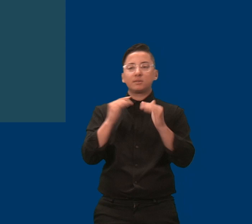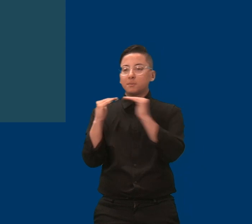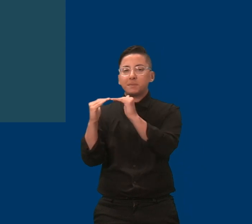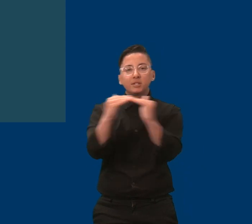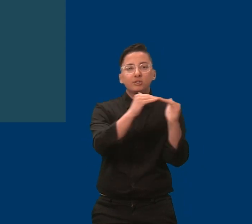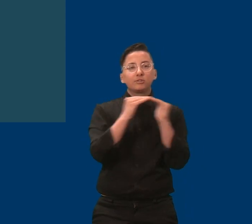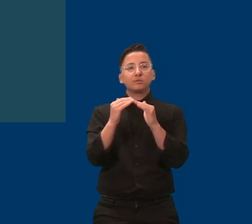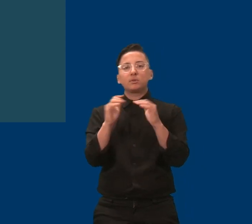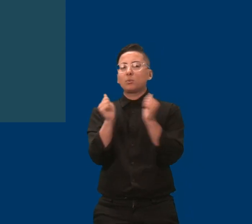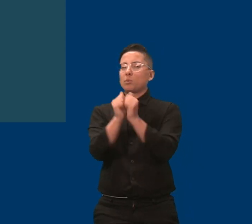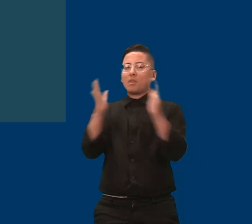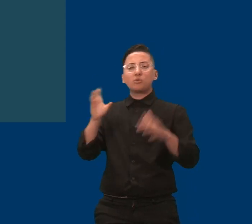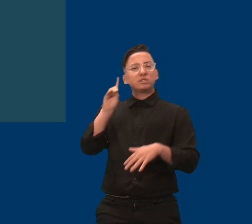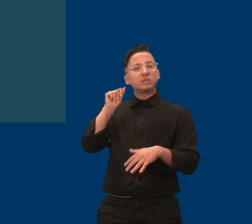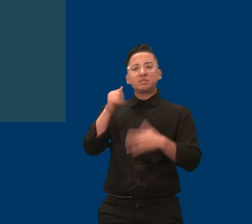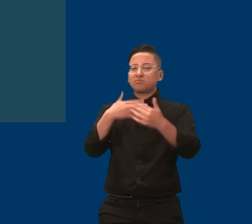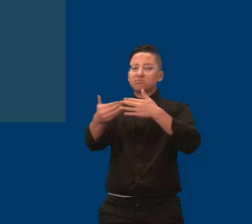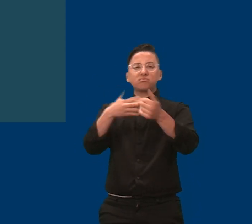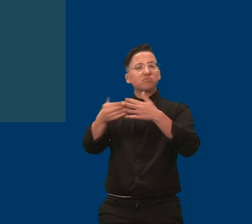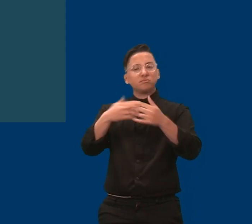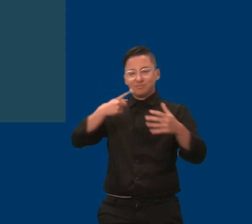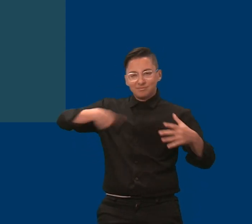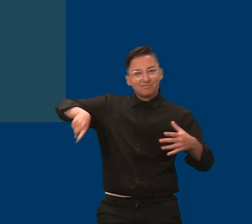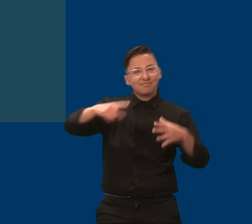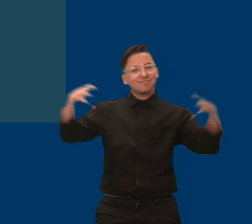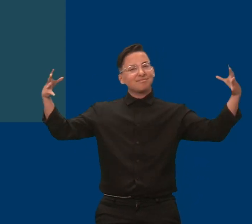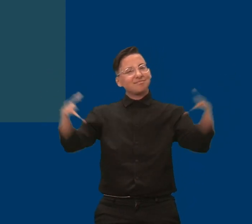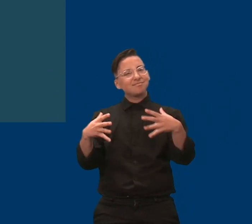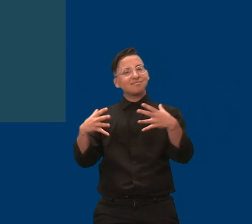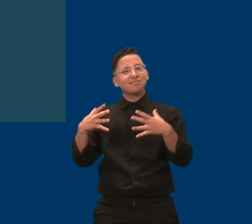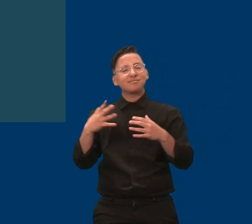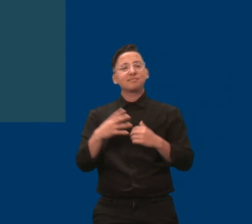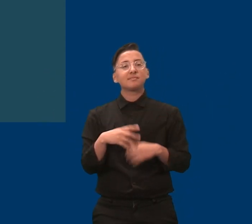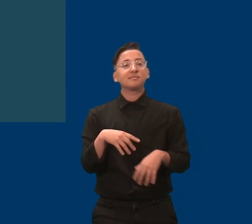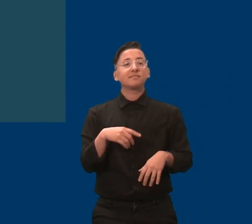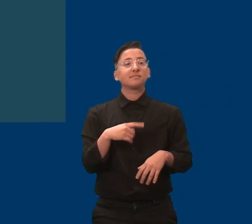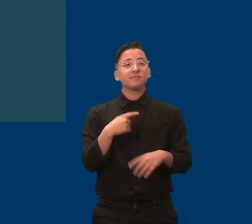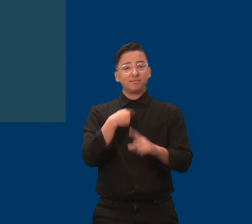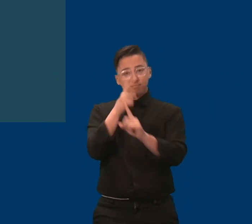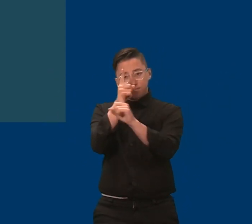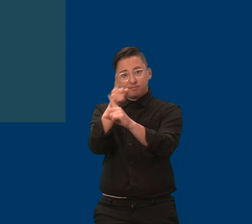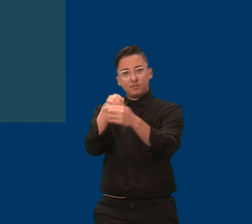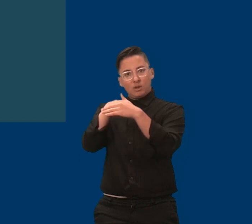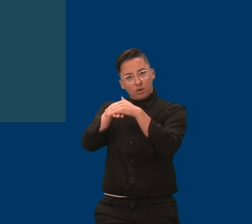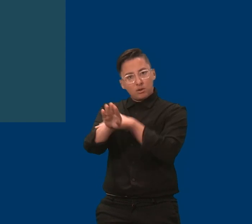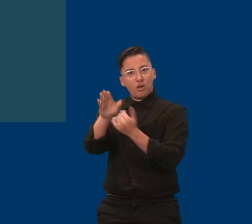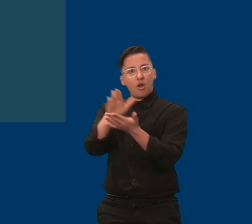I want to go to college to be with students my age,